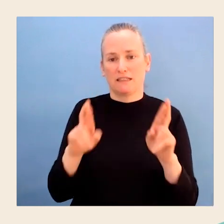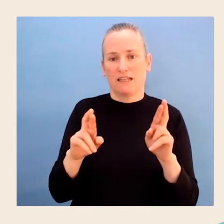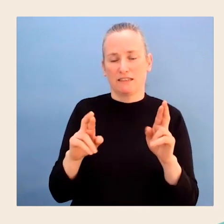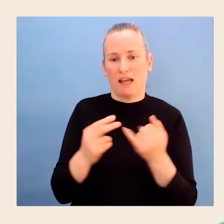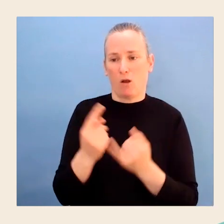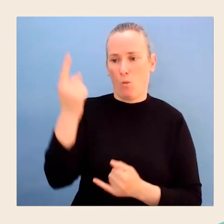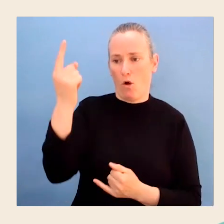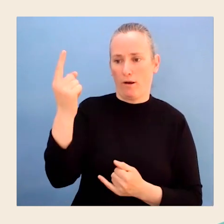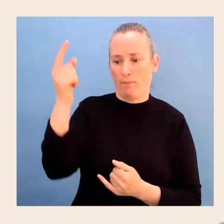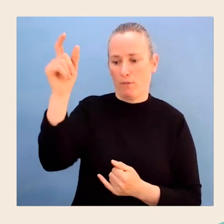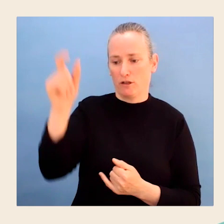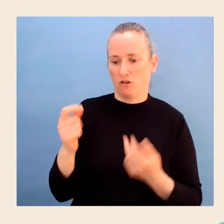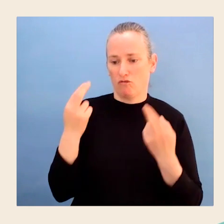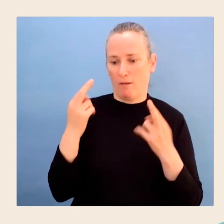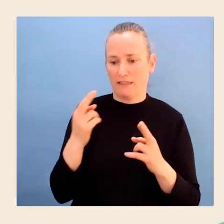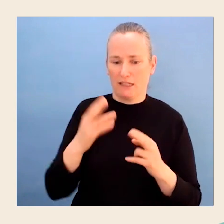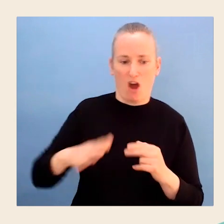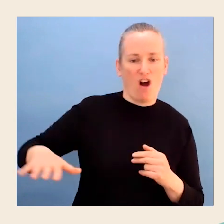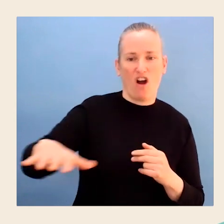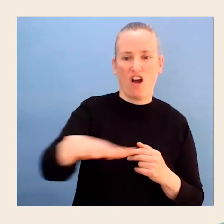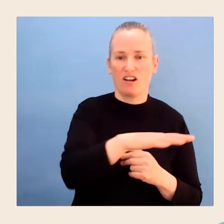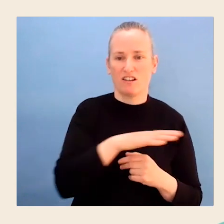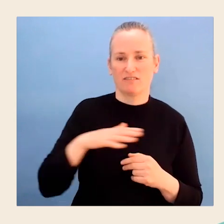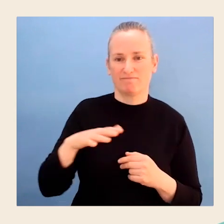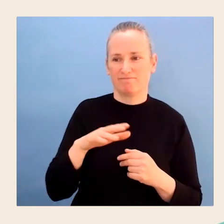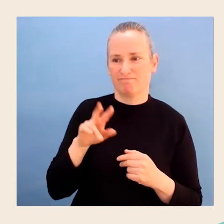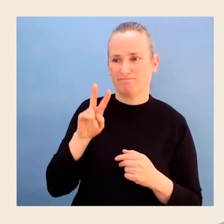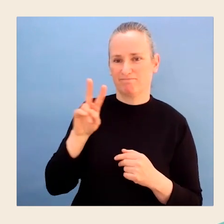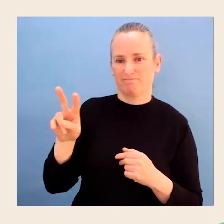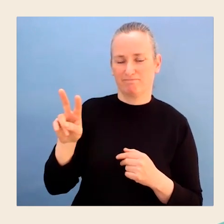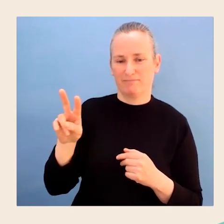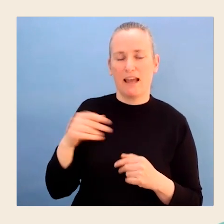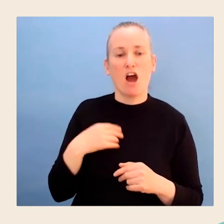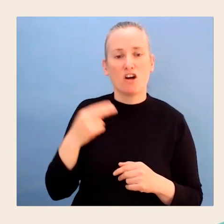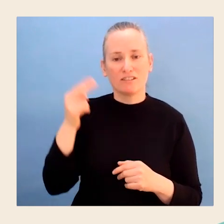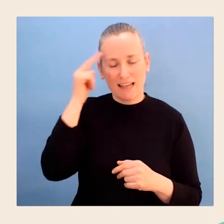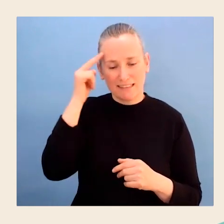It understands that there is a larger community, but I'm going to take this one